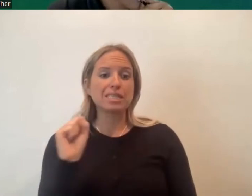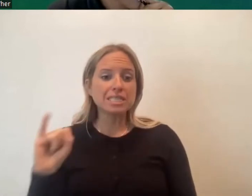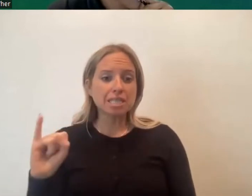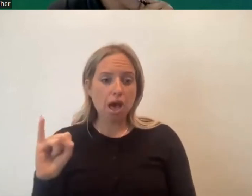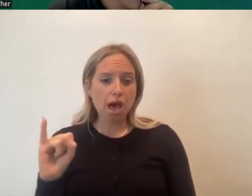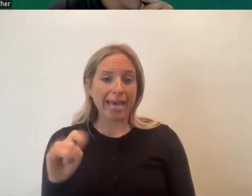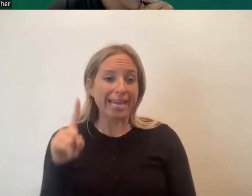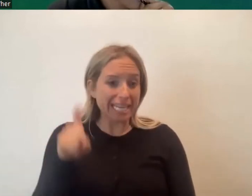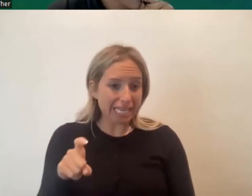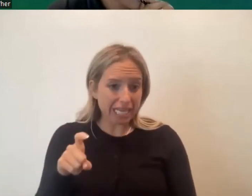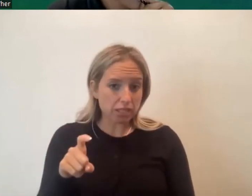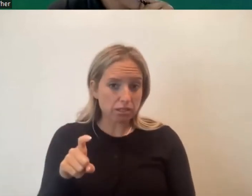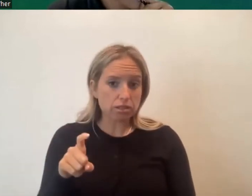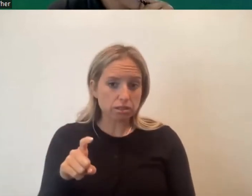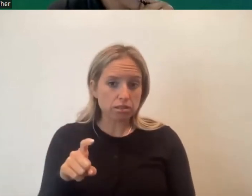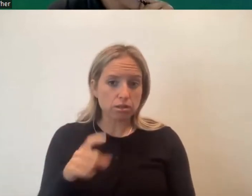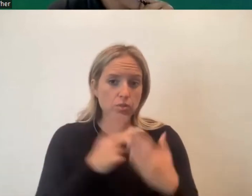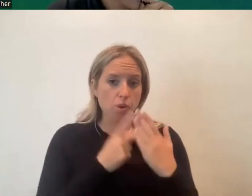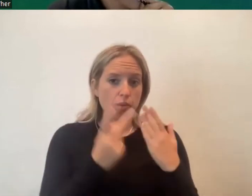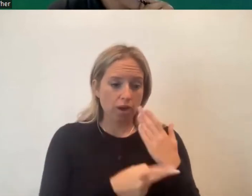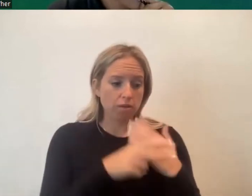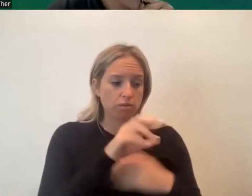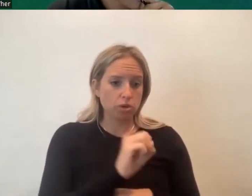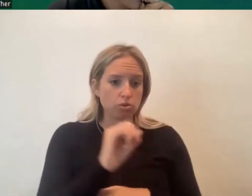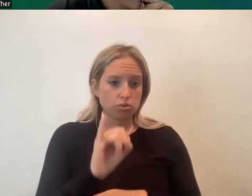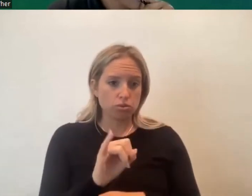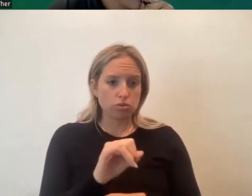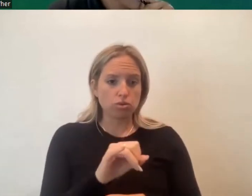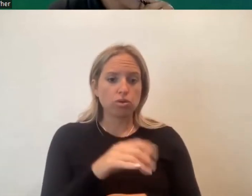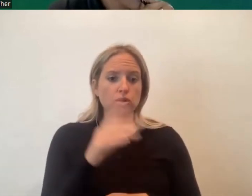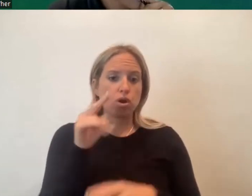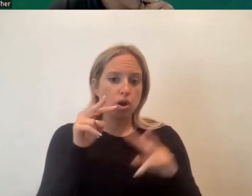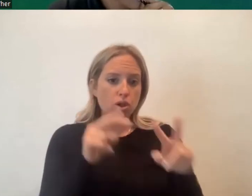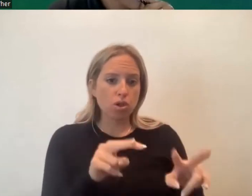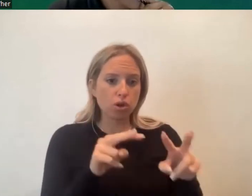program, Social Security looks at the income and resources of the parents as well.